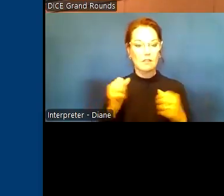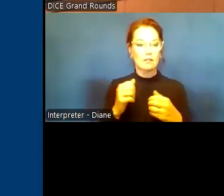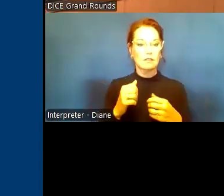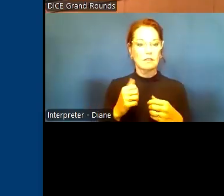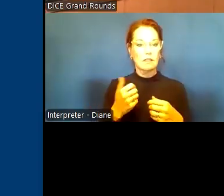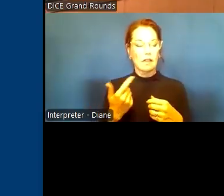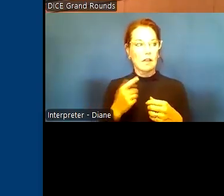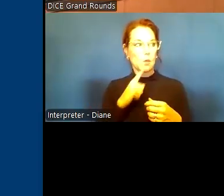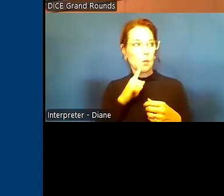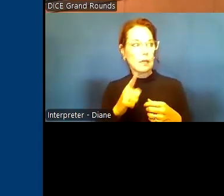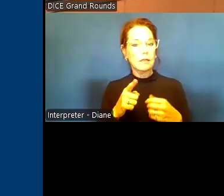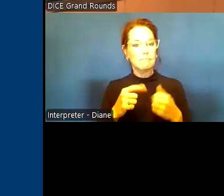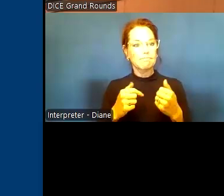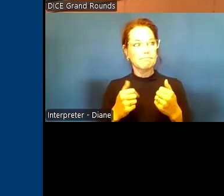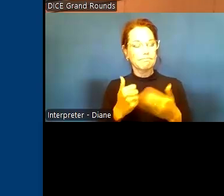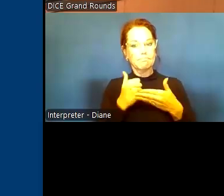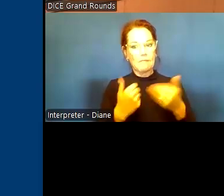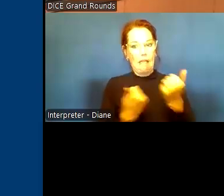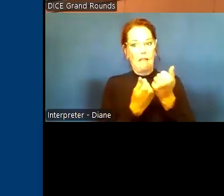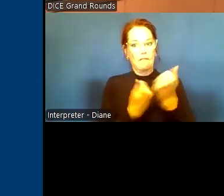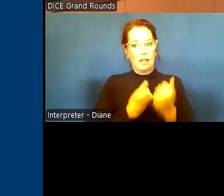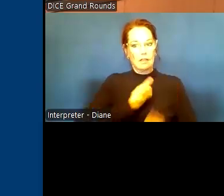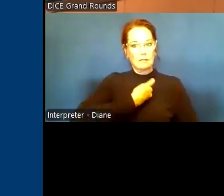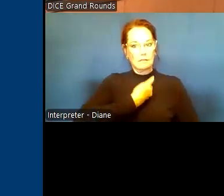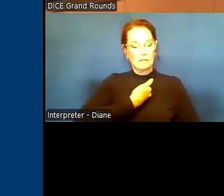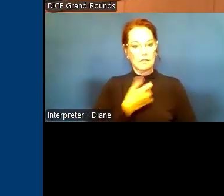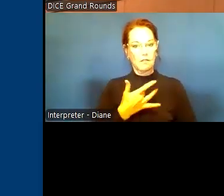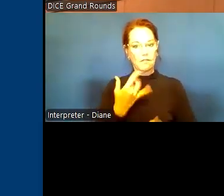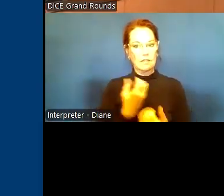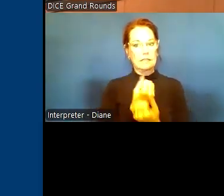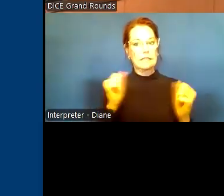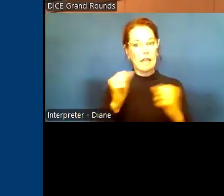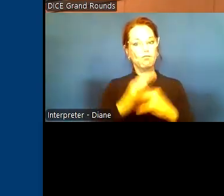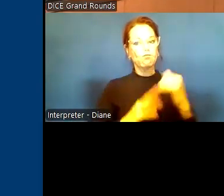space and advocate for myself and feel safe and comfortable comfortable enough to do that